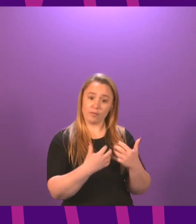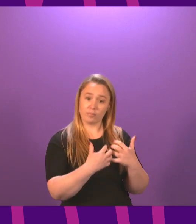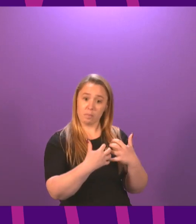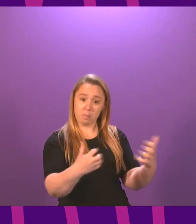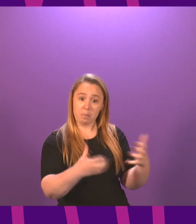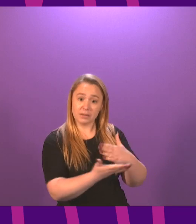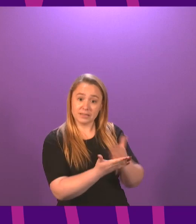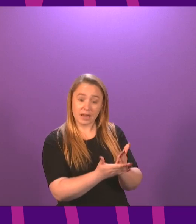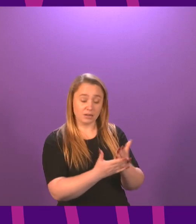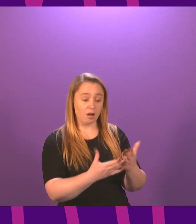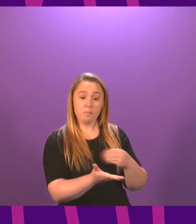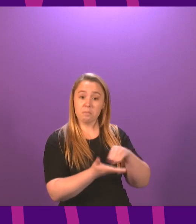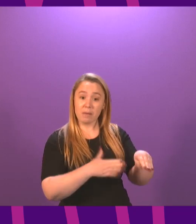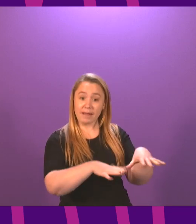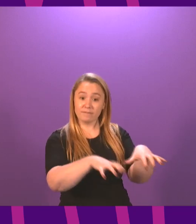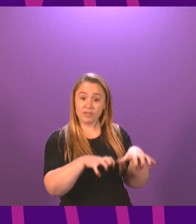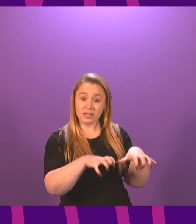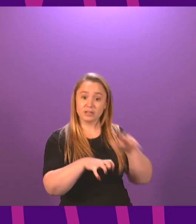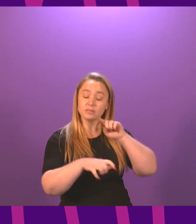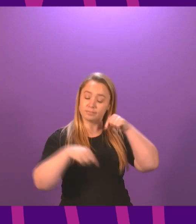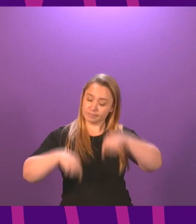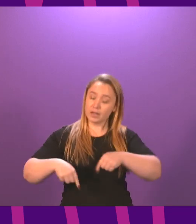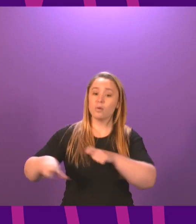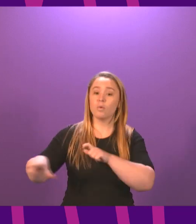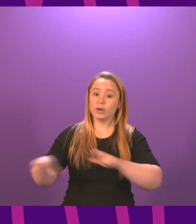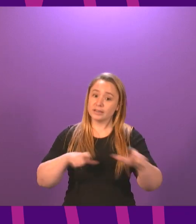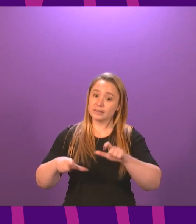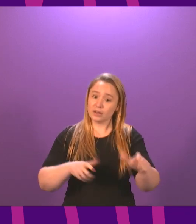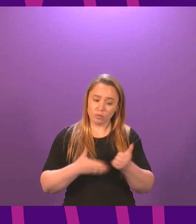pay freezes being announced by the UK Government, we will continue to do everything that we